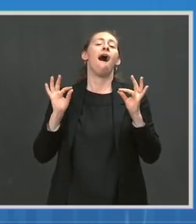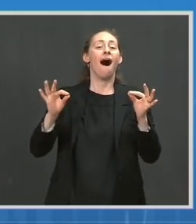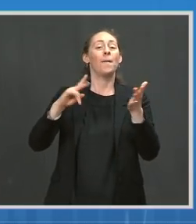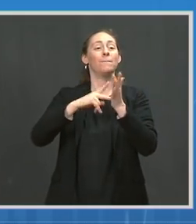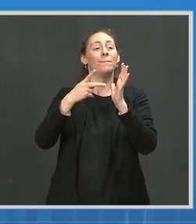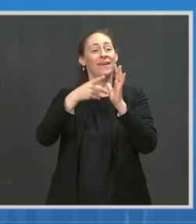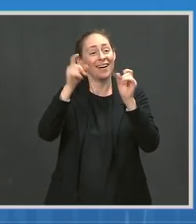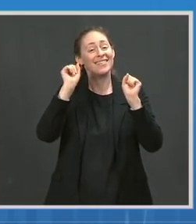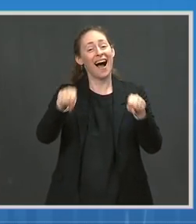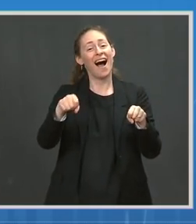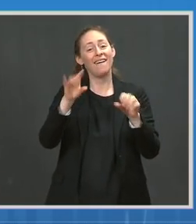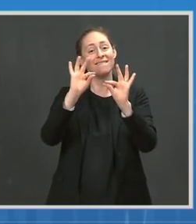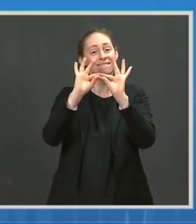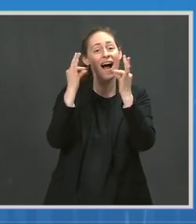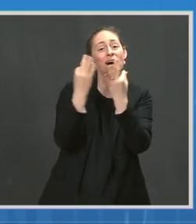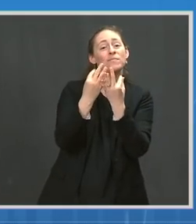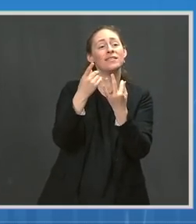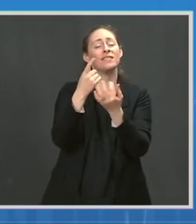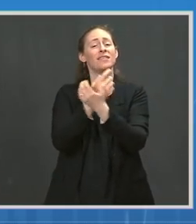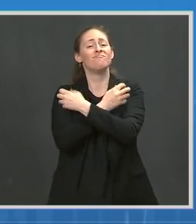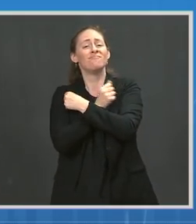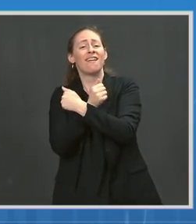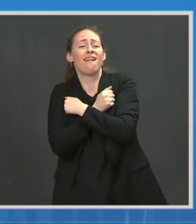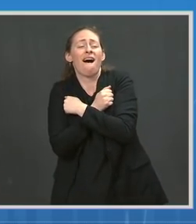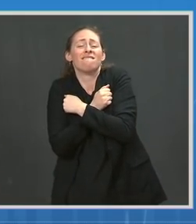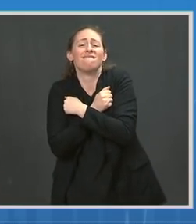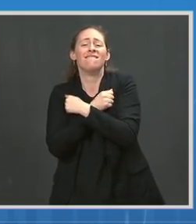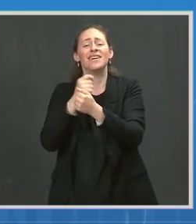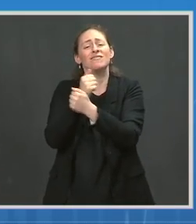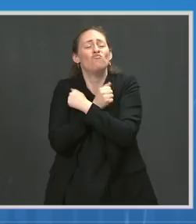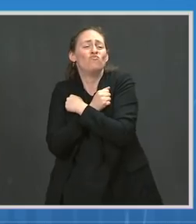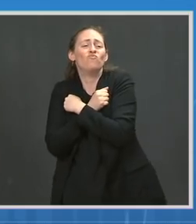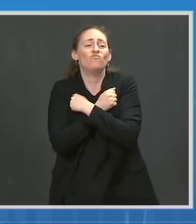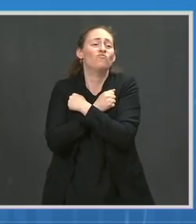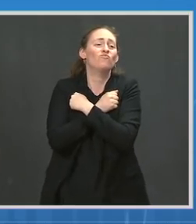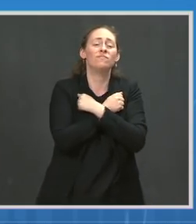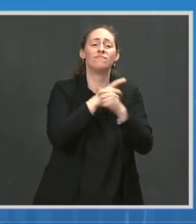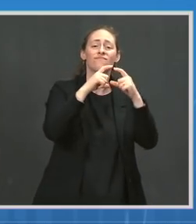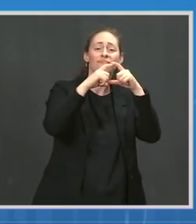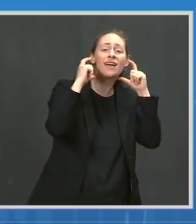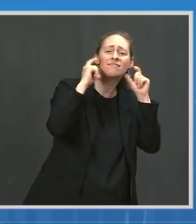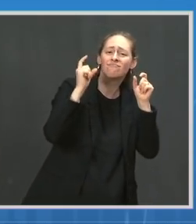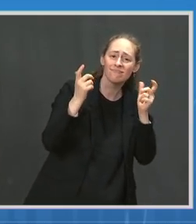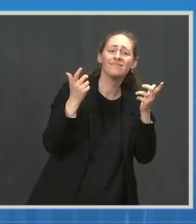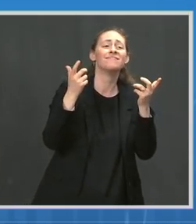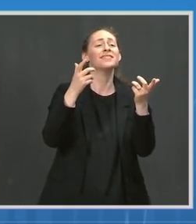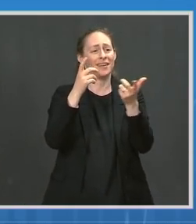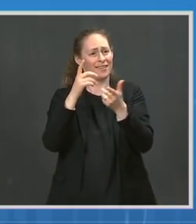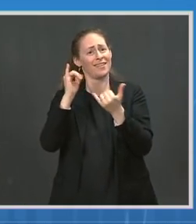to visit each other without masks, to see old friends, that's an opportunity that's now within reach for you